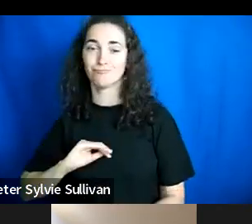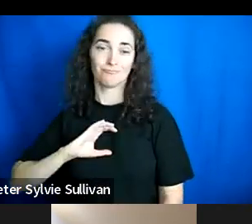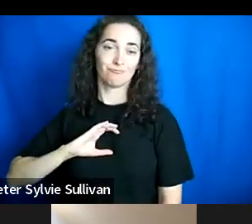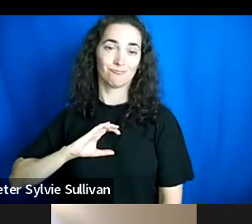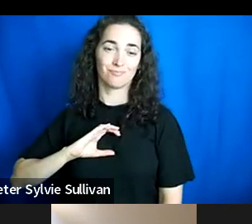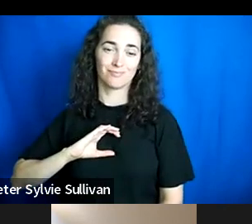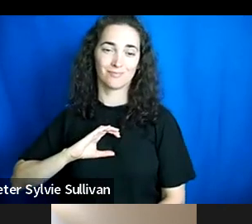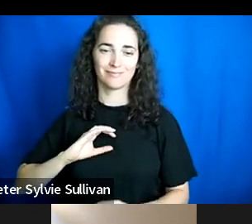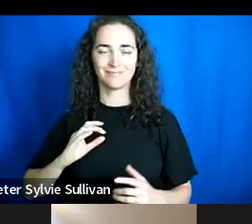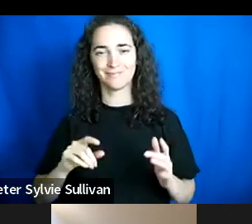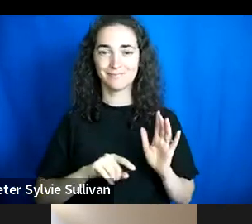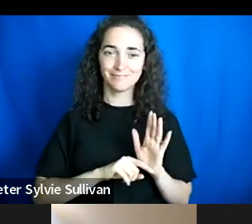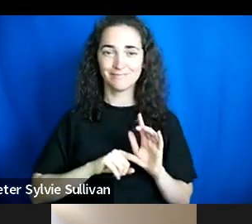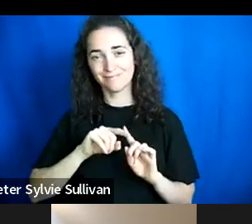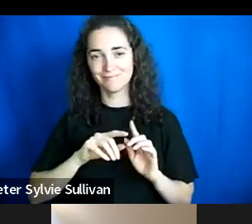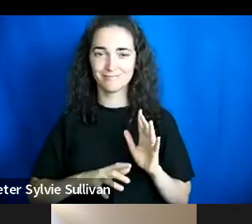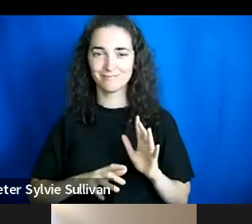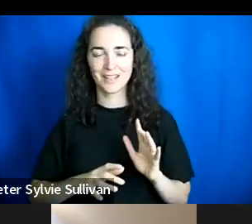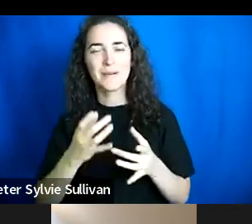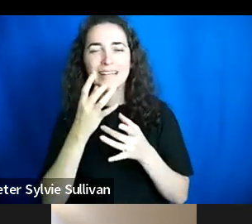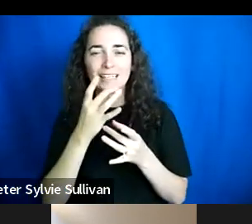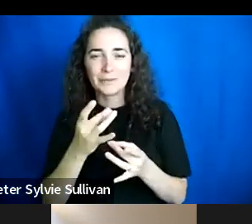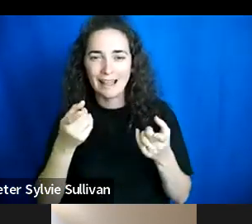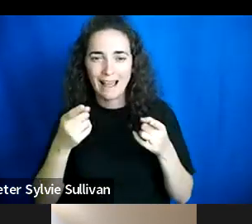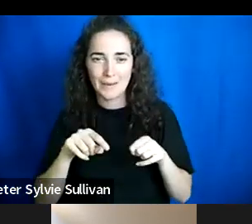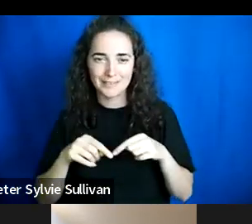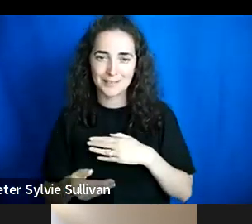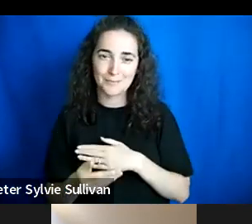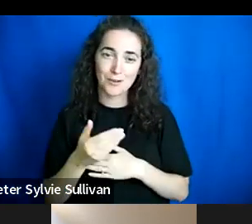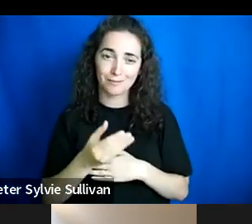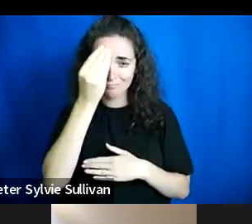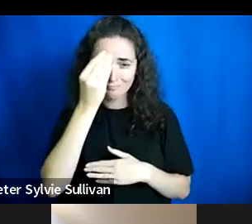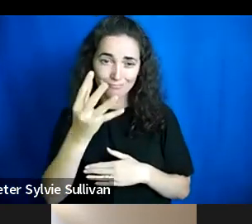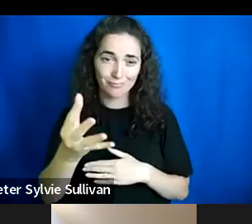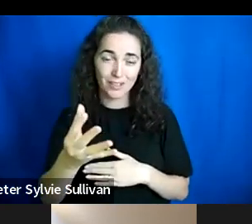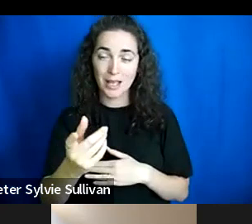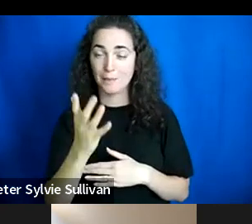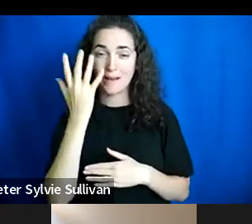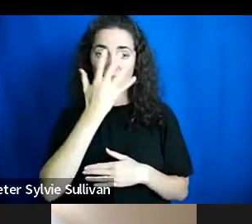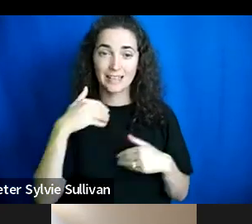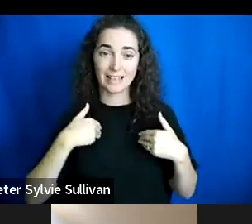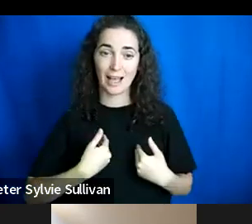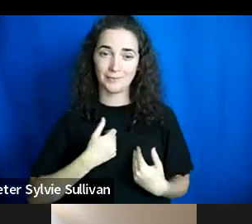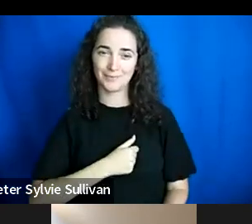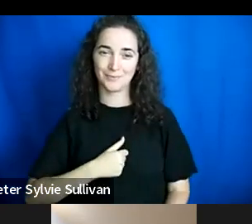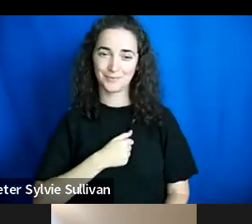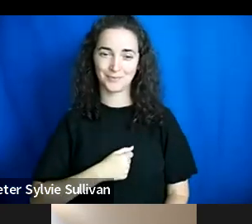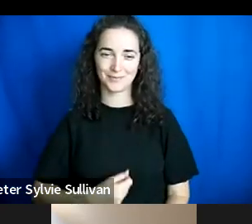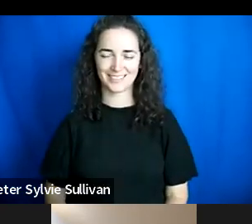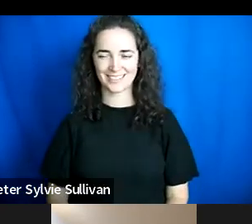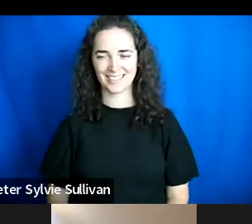So I just thought i'd share that little interesting to bit about this morning, if I look tired I apologize.